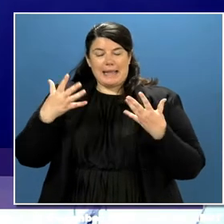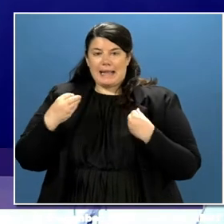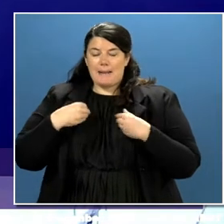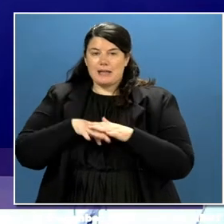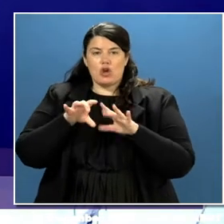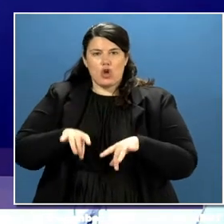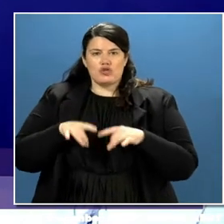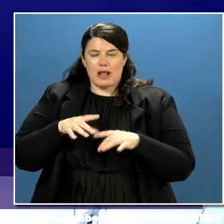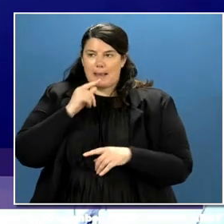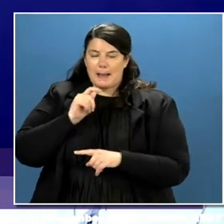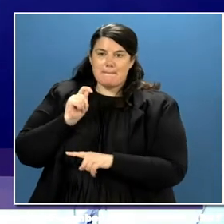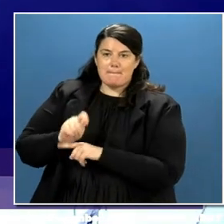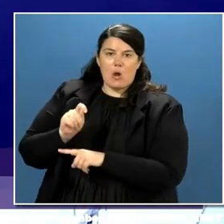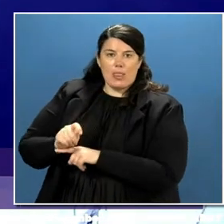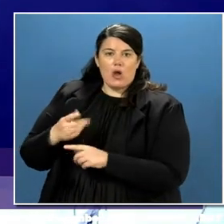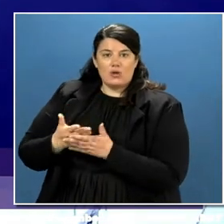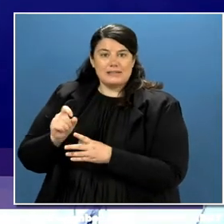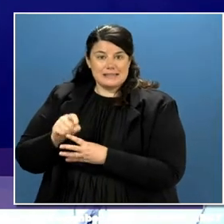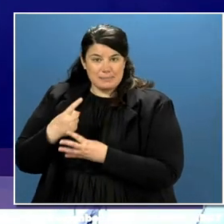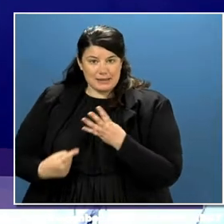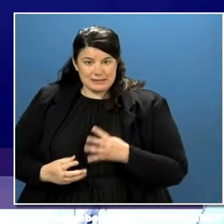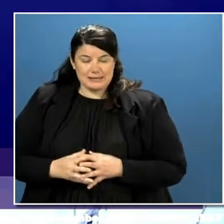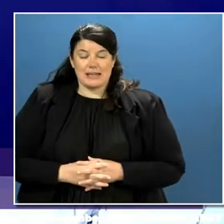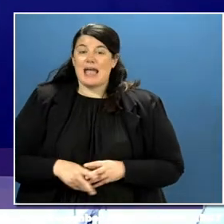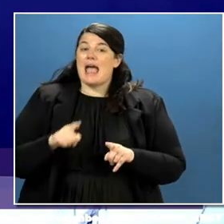You have also said the labour workforce participation rate has remained 30 per